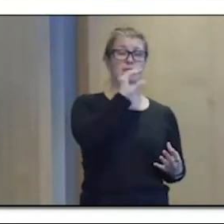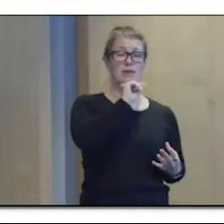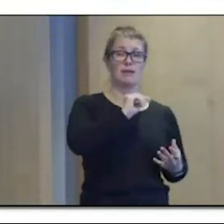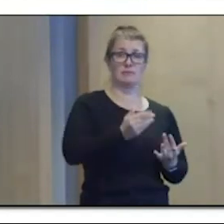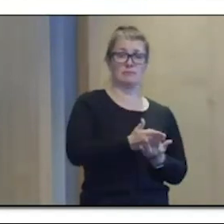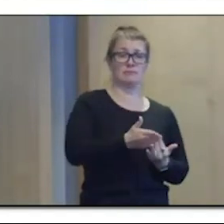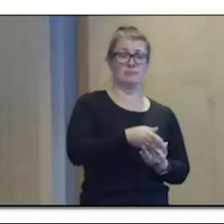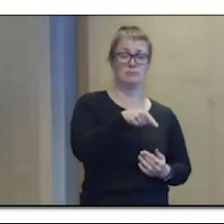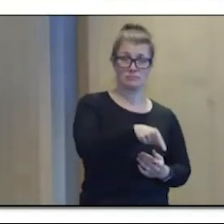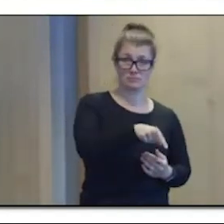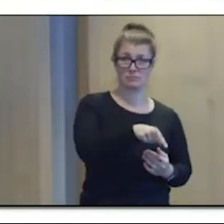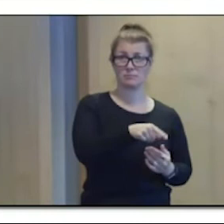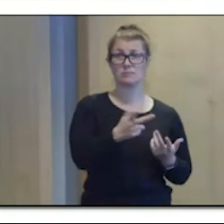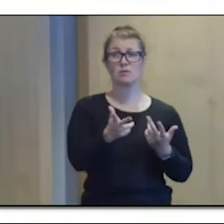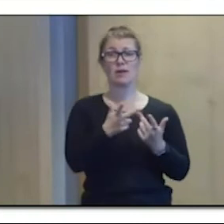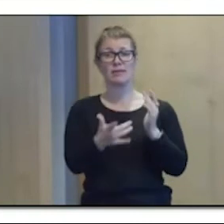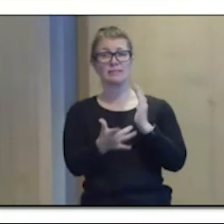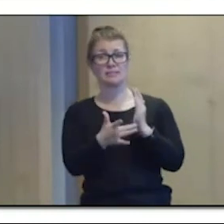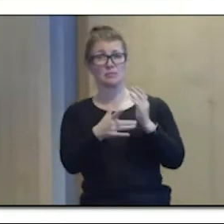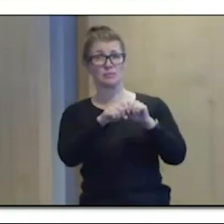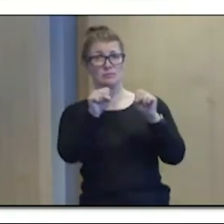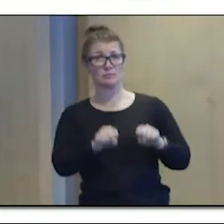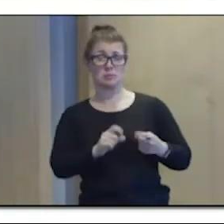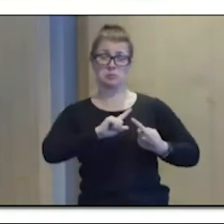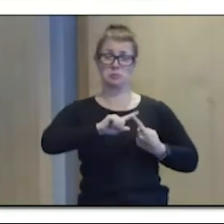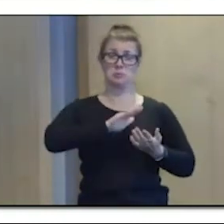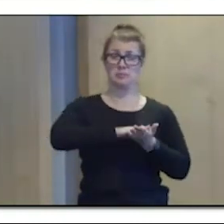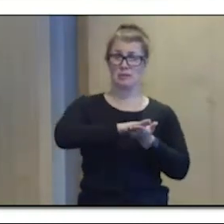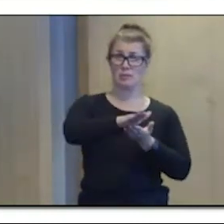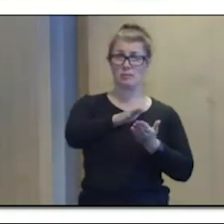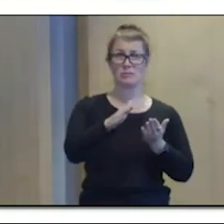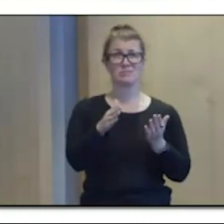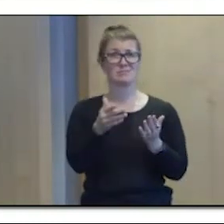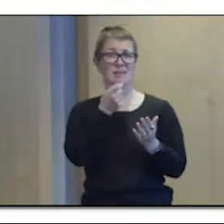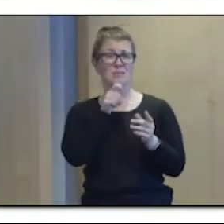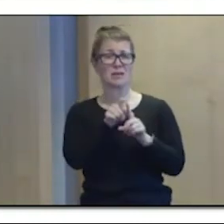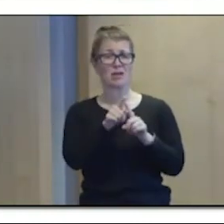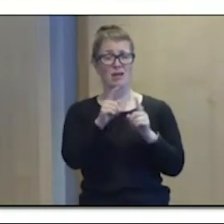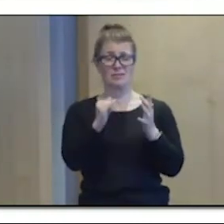help the system stay stable it's often described as the Swiss army knife of the electricity system